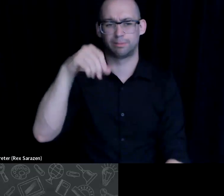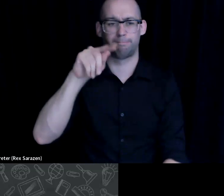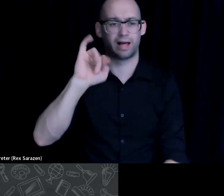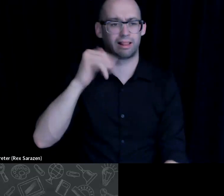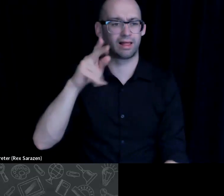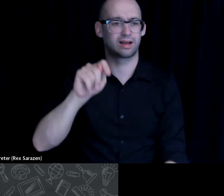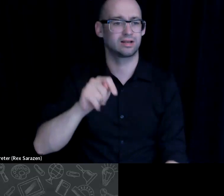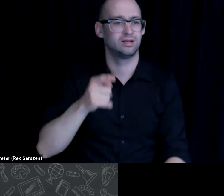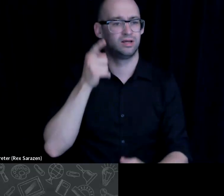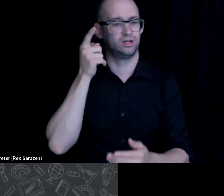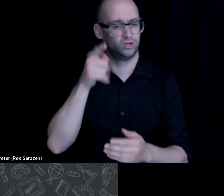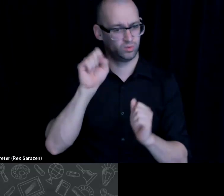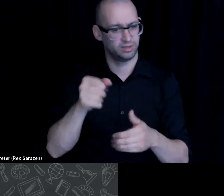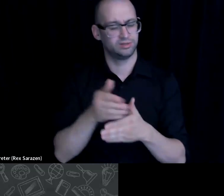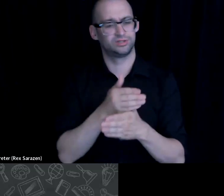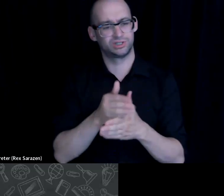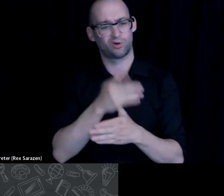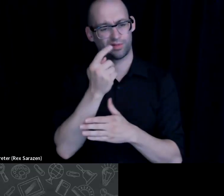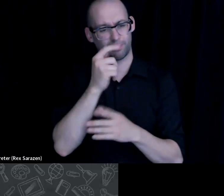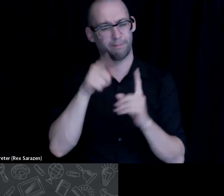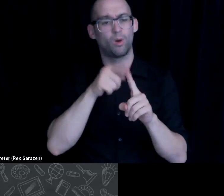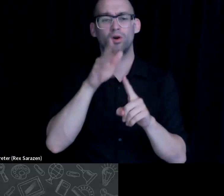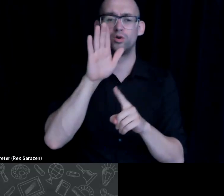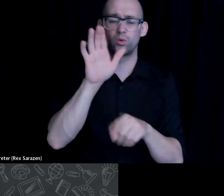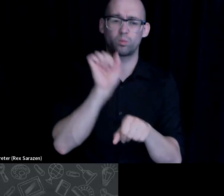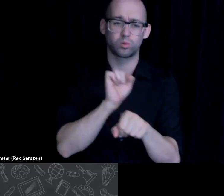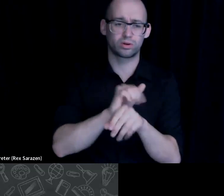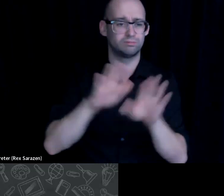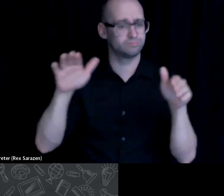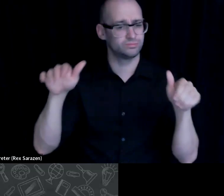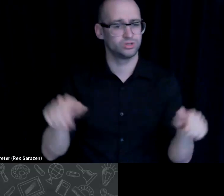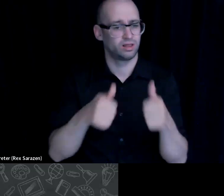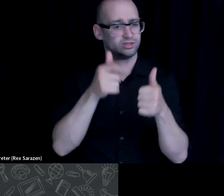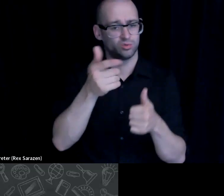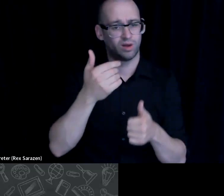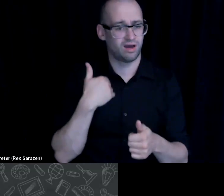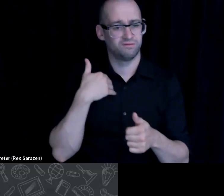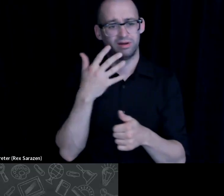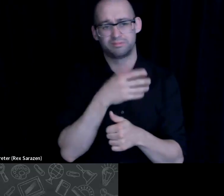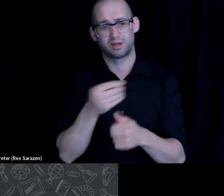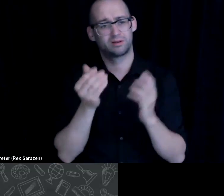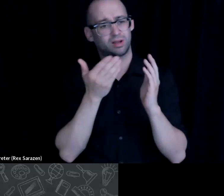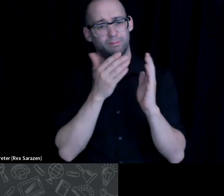your work and the type of challenges you face and see in the community, but also programs